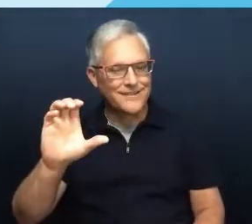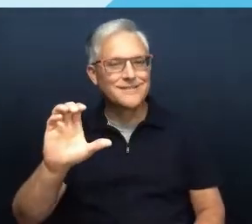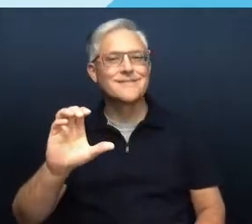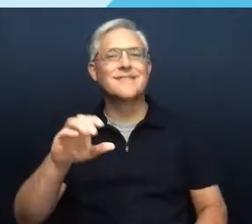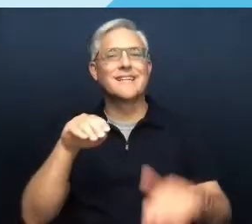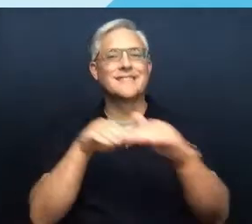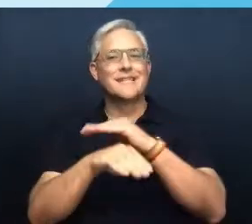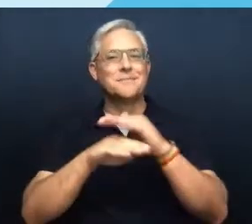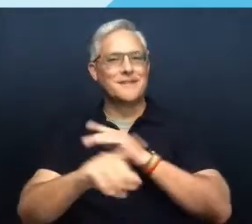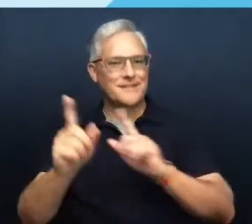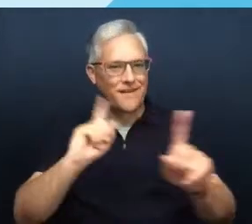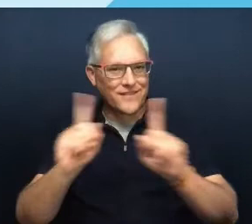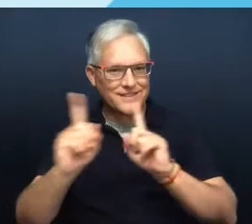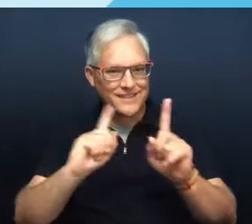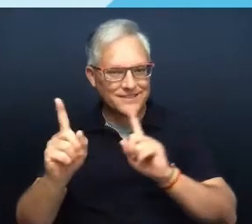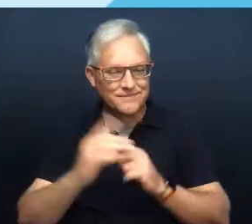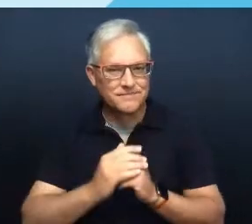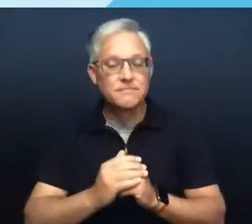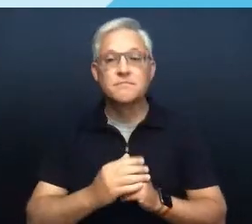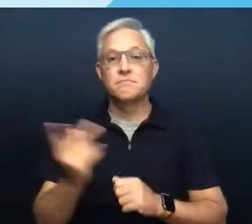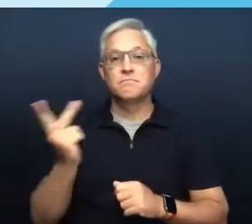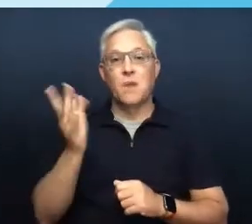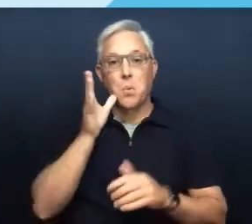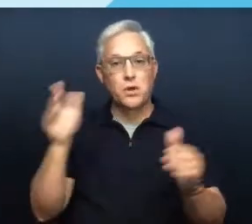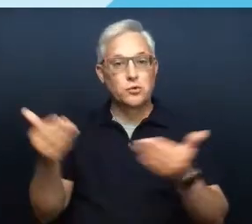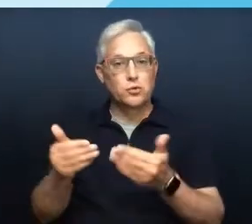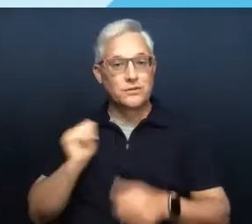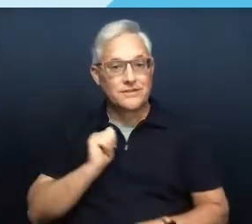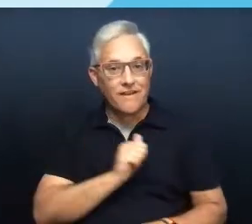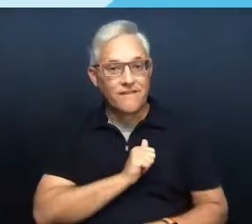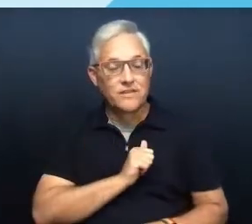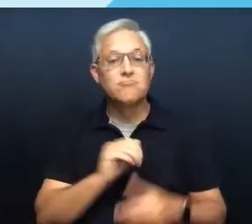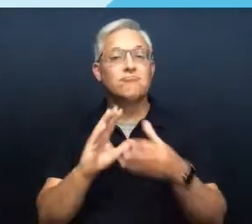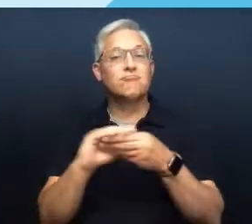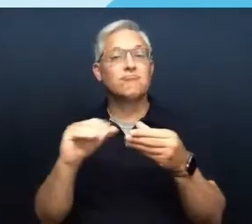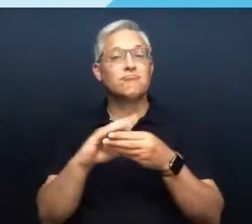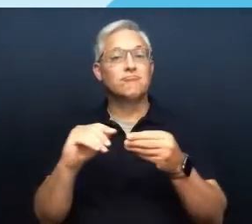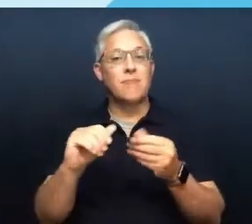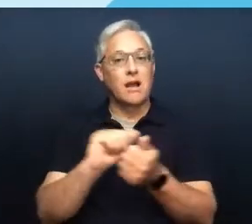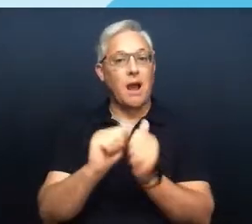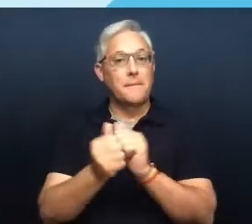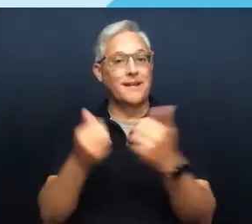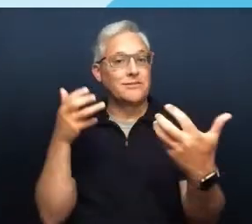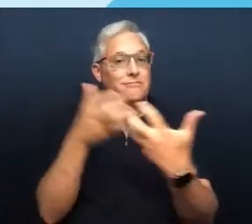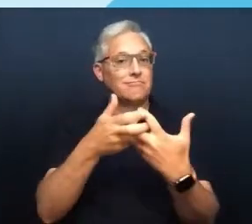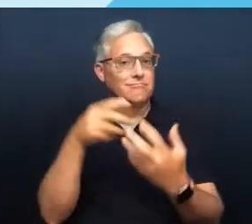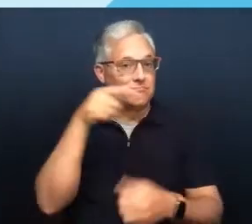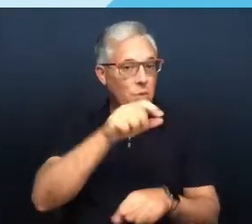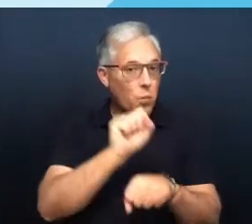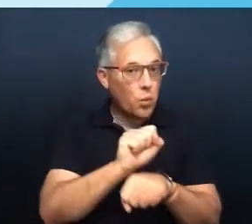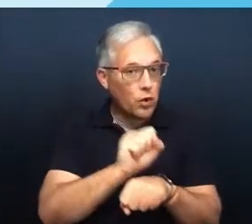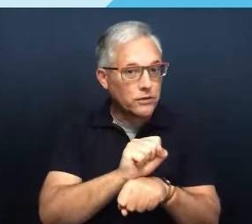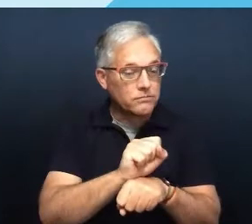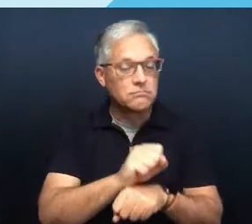sharing our personal experiences with accommodation at work, how technology has evolved from our own experiences and leave